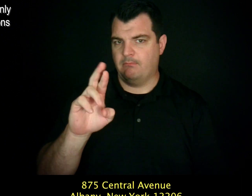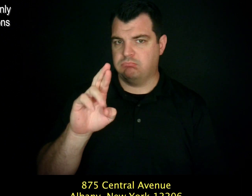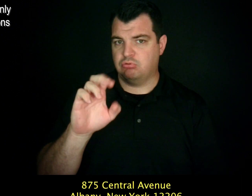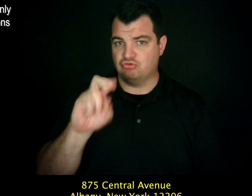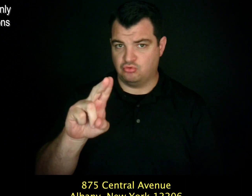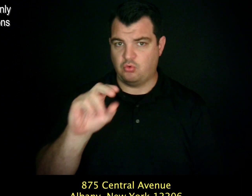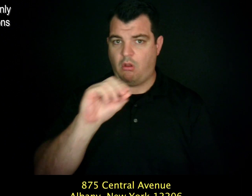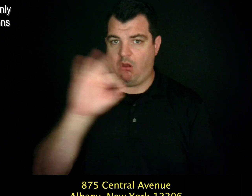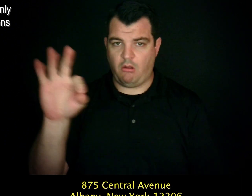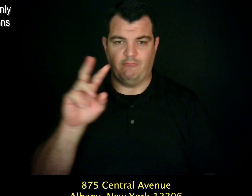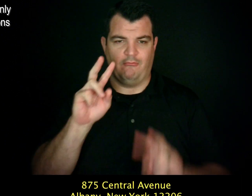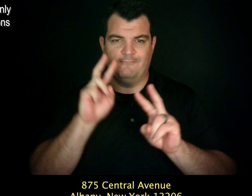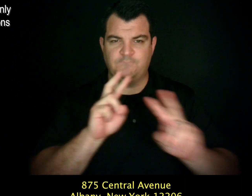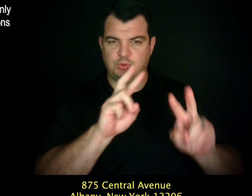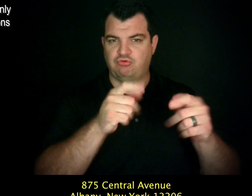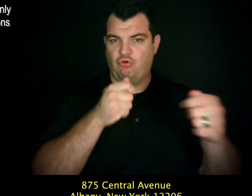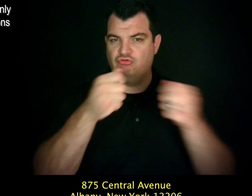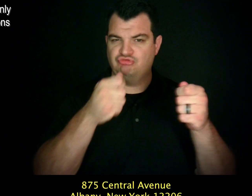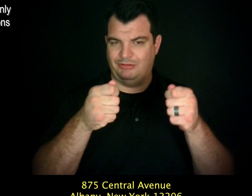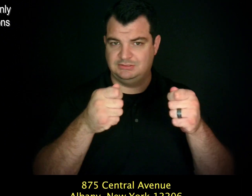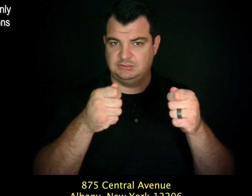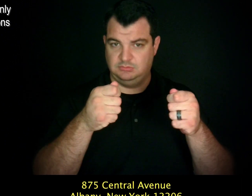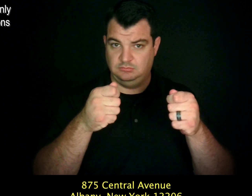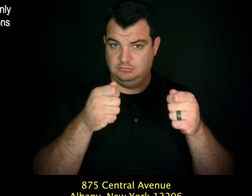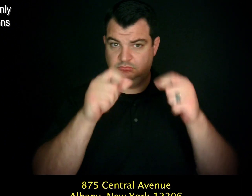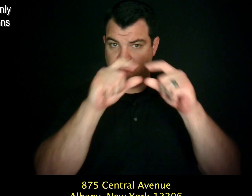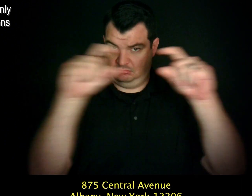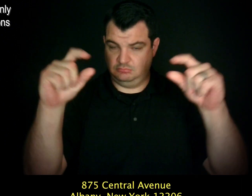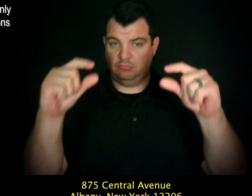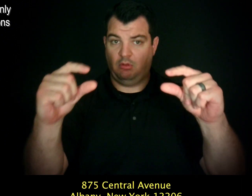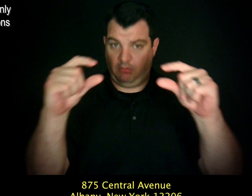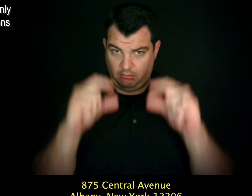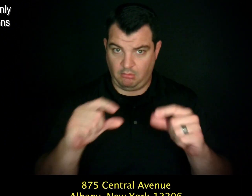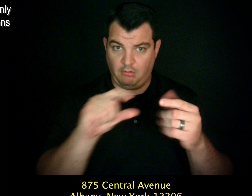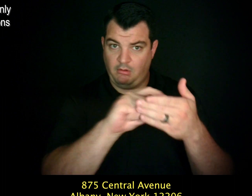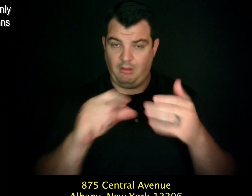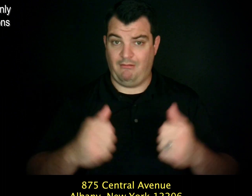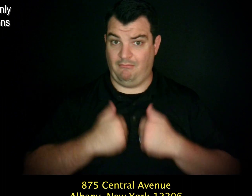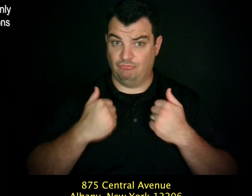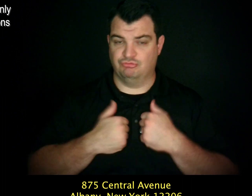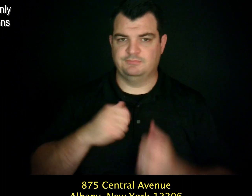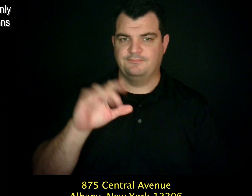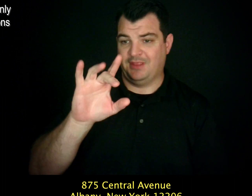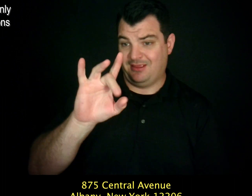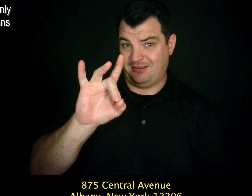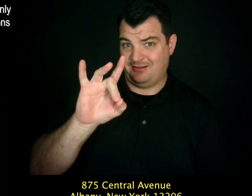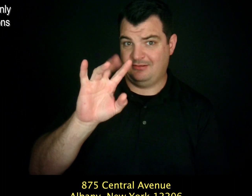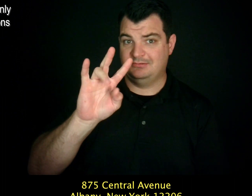875 Central Avenue Albany, New York 12206